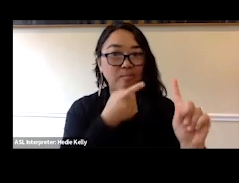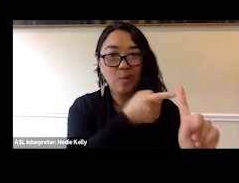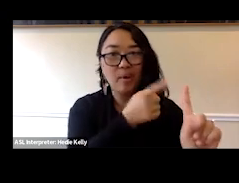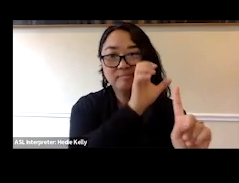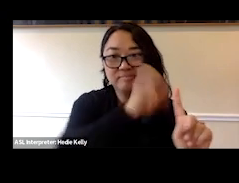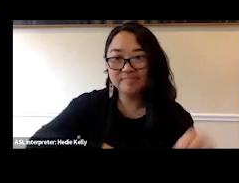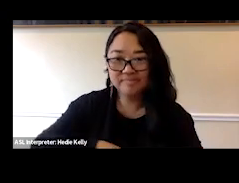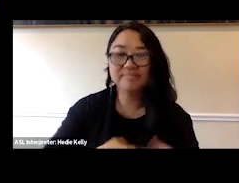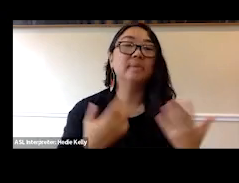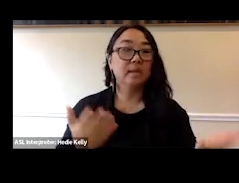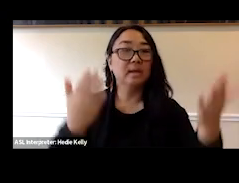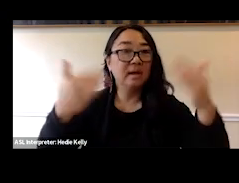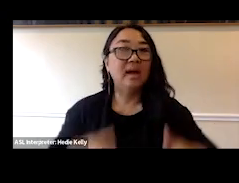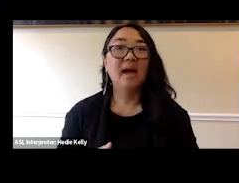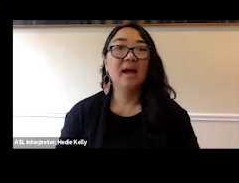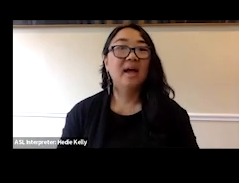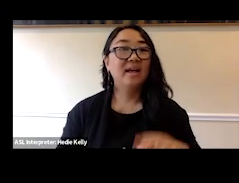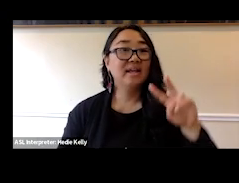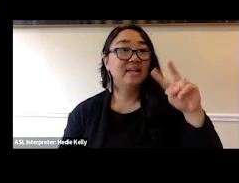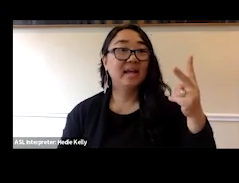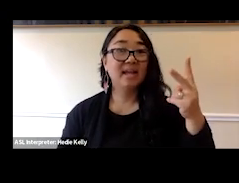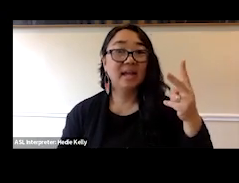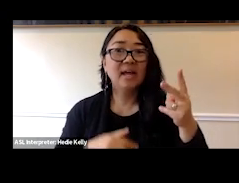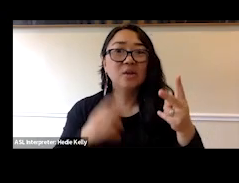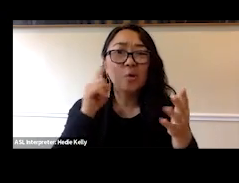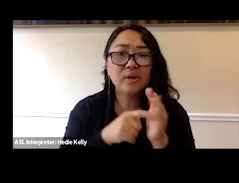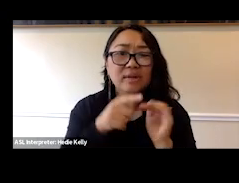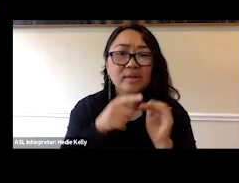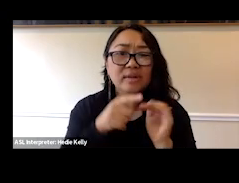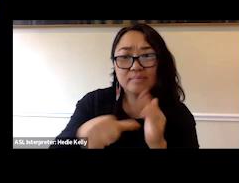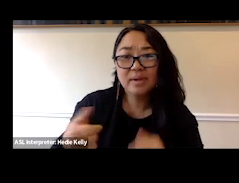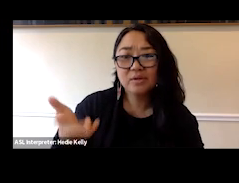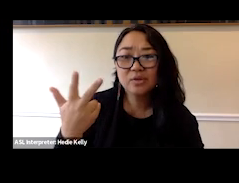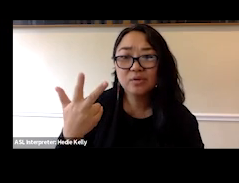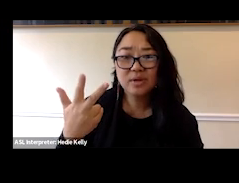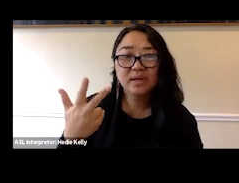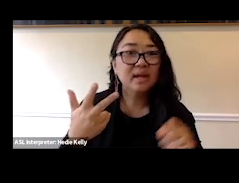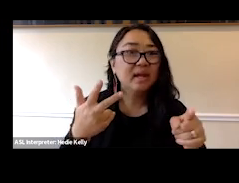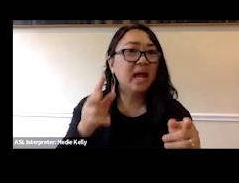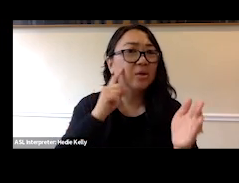Secondly, we get to this page three, where we have what I think is meant to be a table.